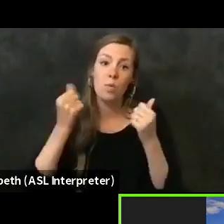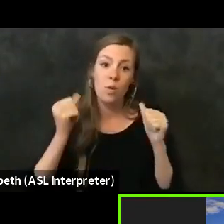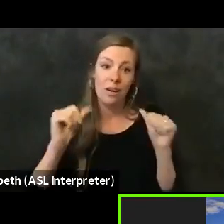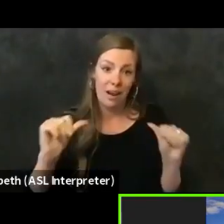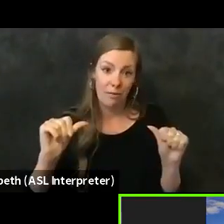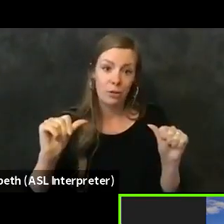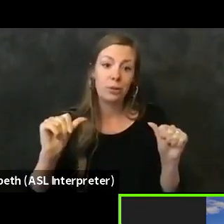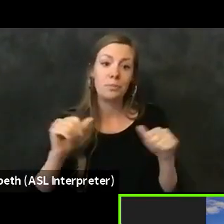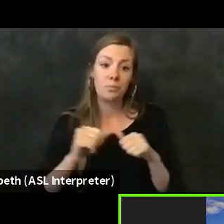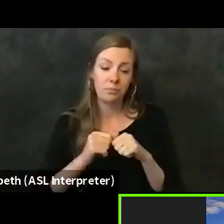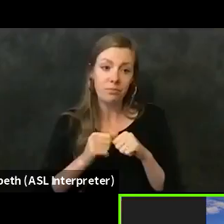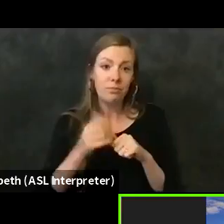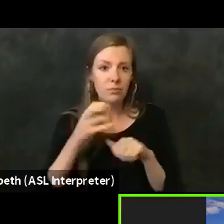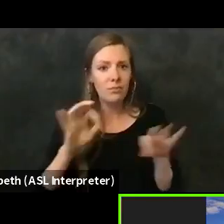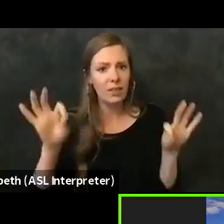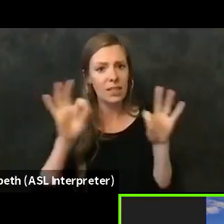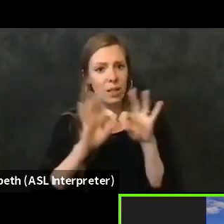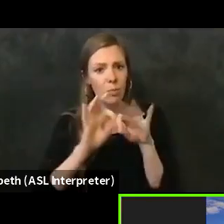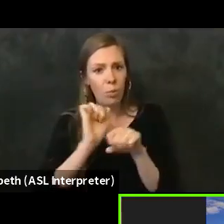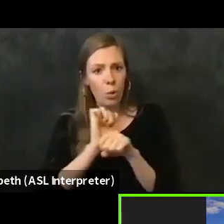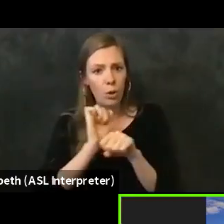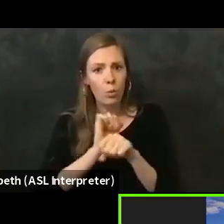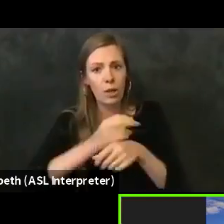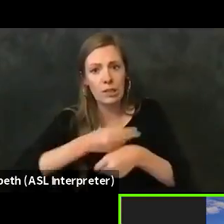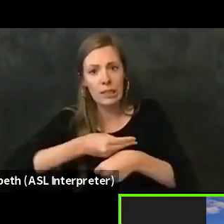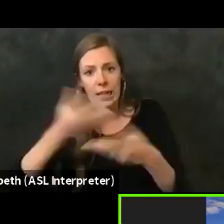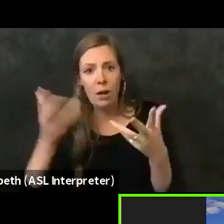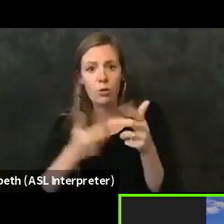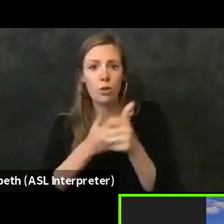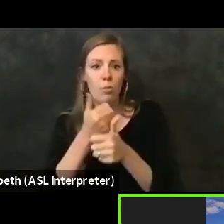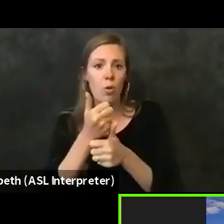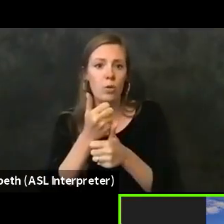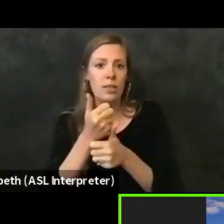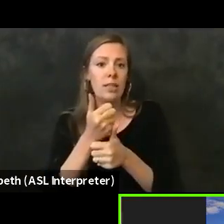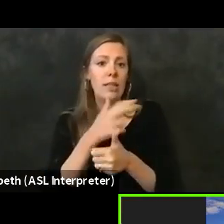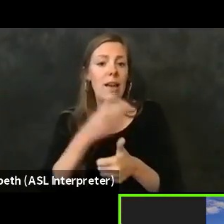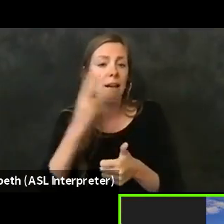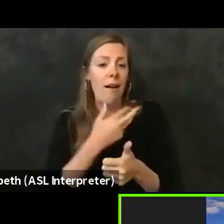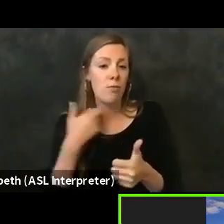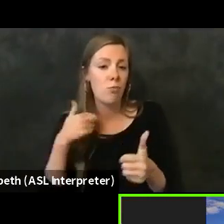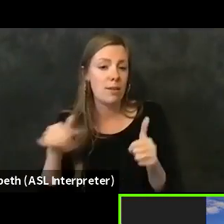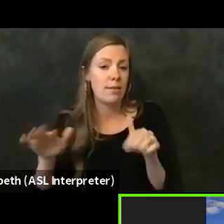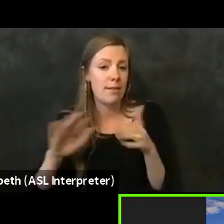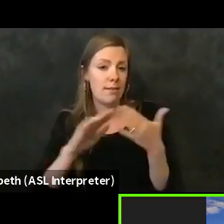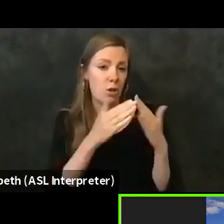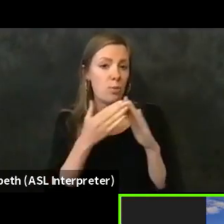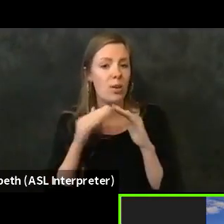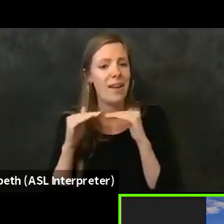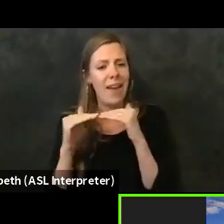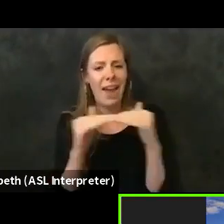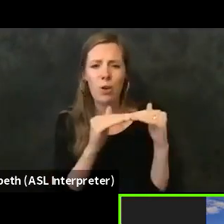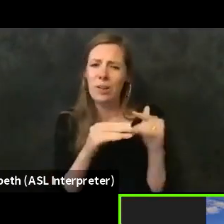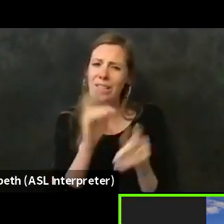and important work to get out to the most vulnerable in our community. Equity is a hard thing to achieve, but it